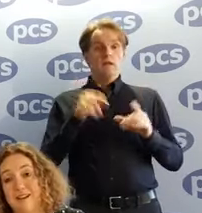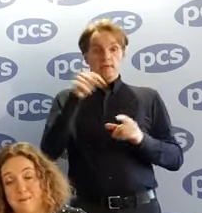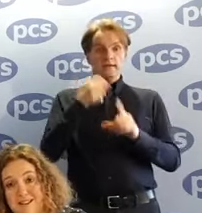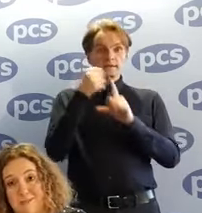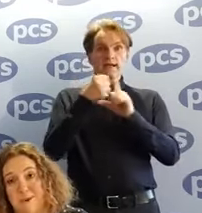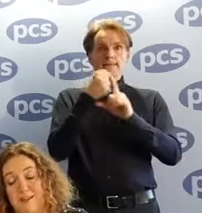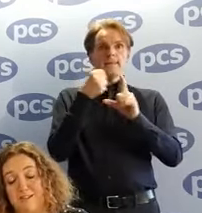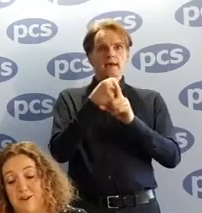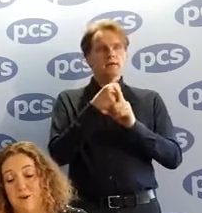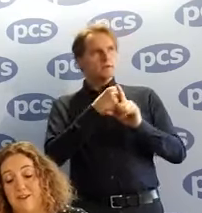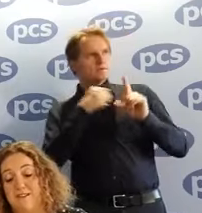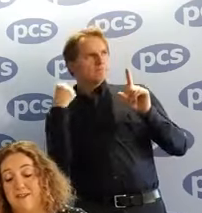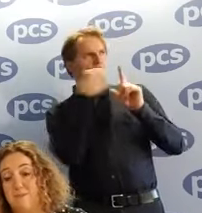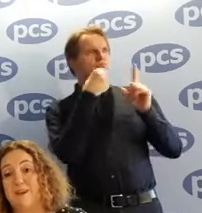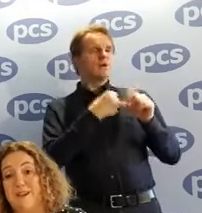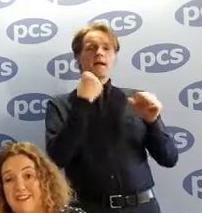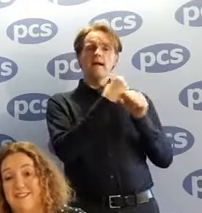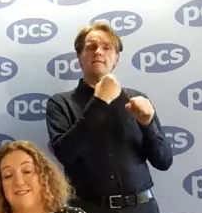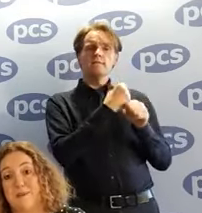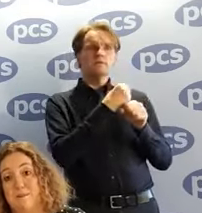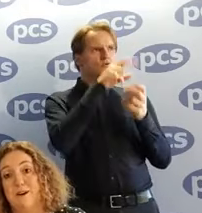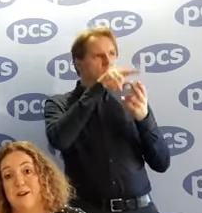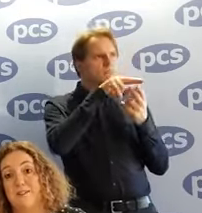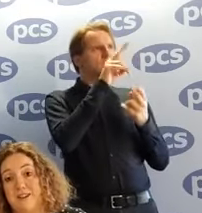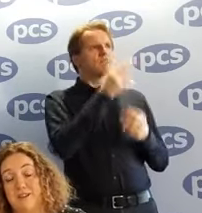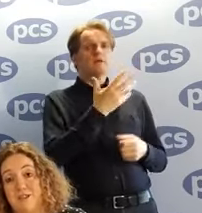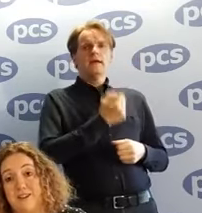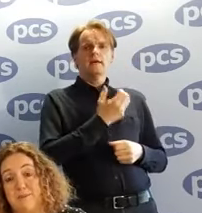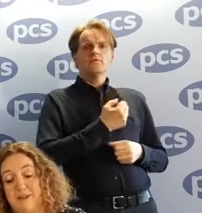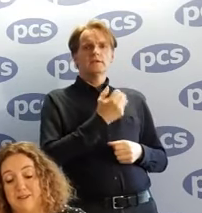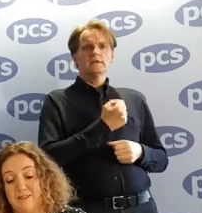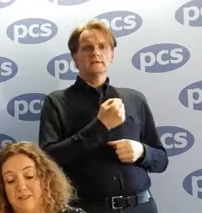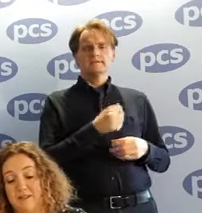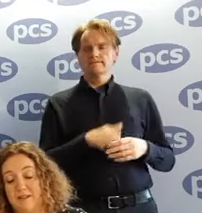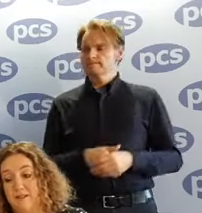better pay across the whole of the DWP is to be part of the national campaign.